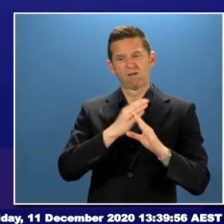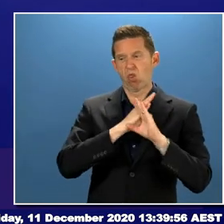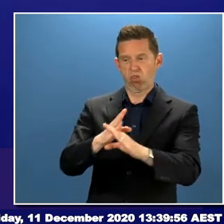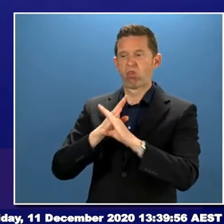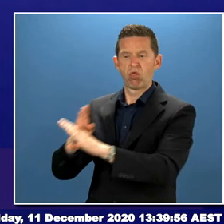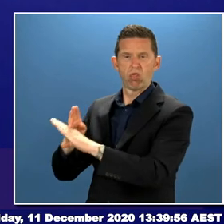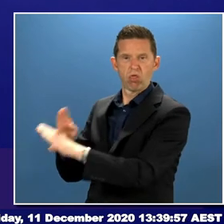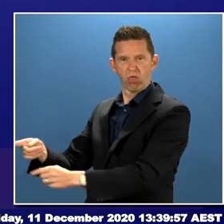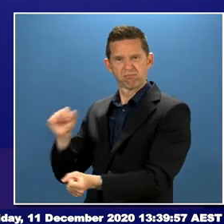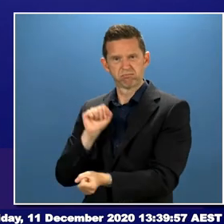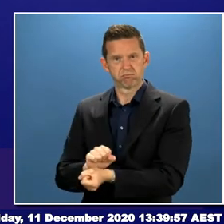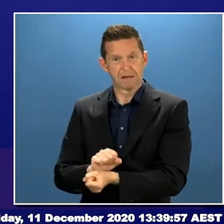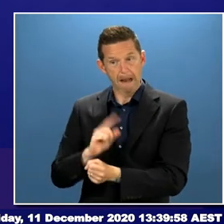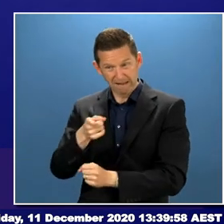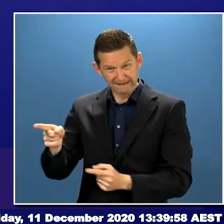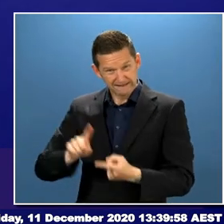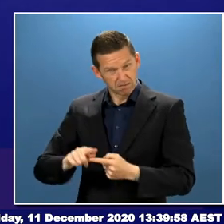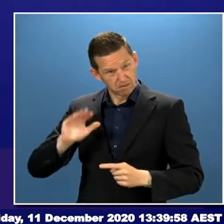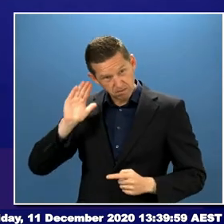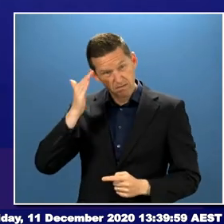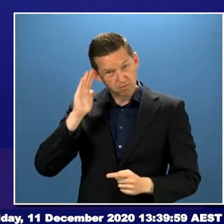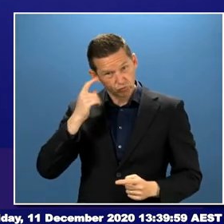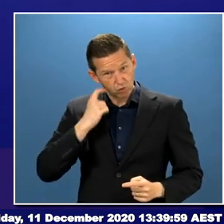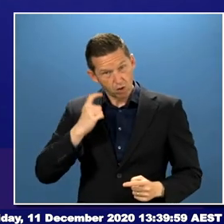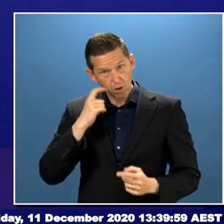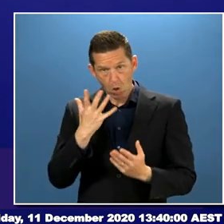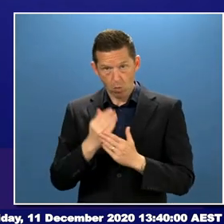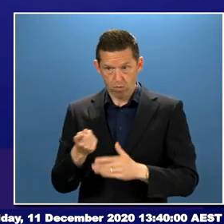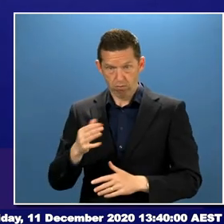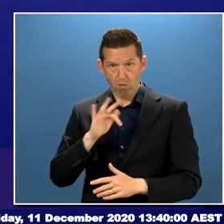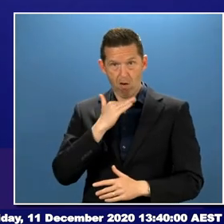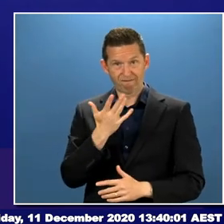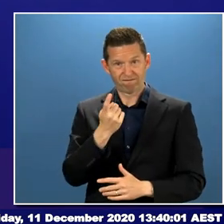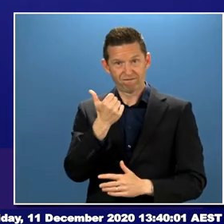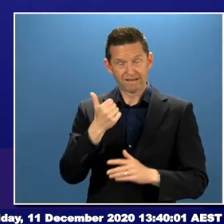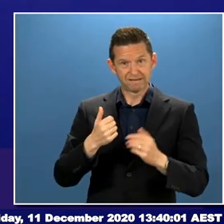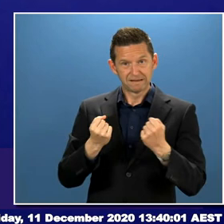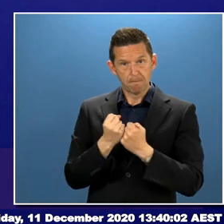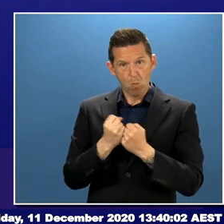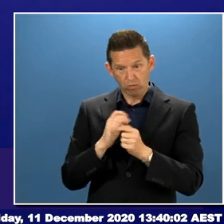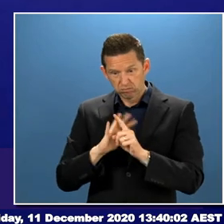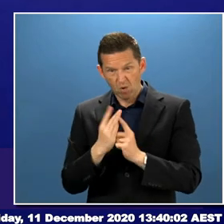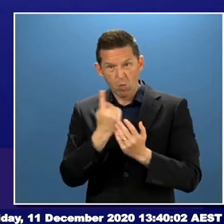Yet they have kept trying, often with a limitless support of their devoted and indefatigable parents.